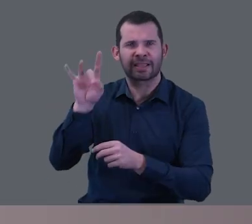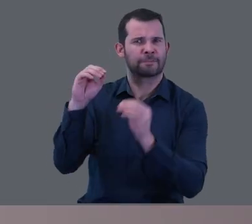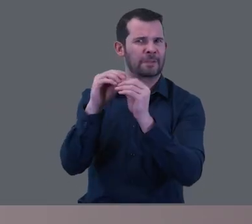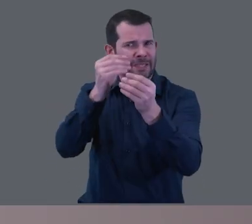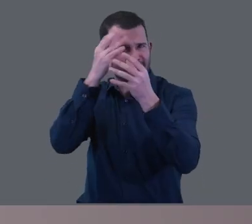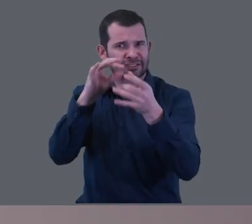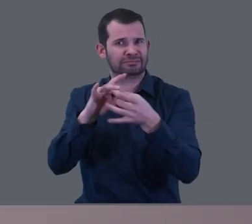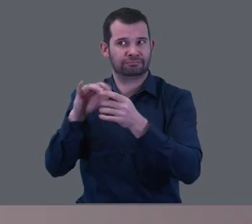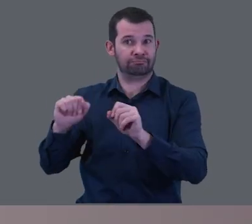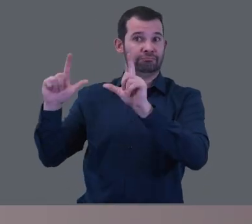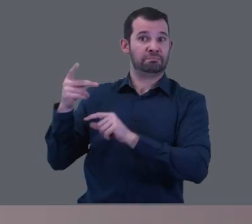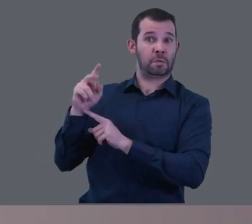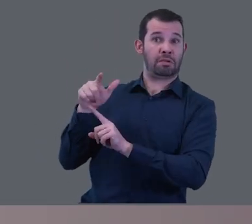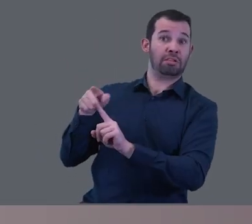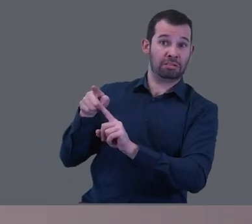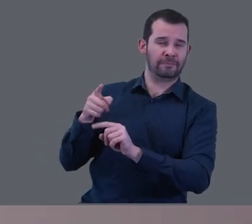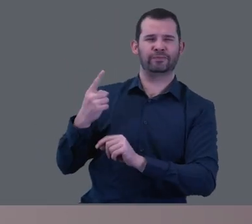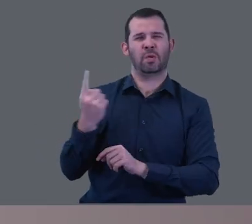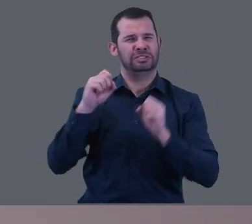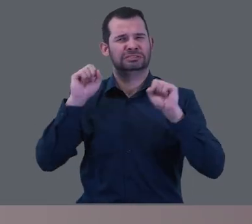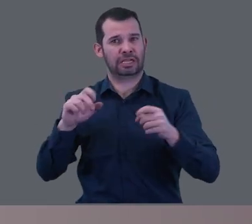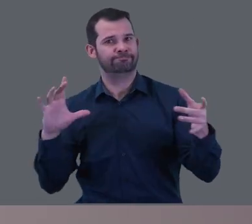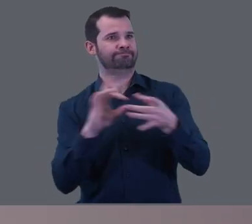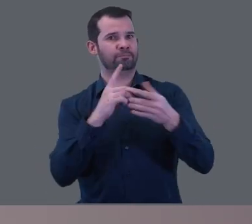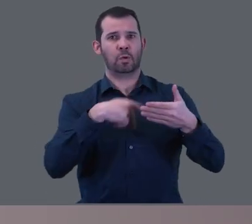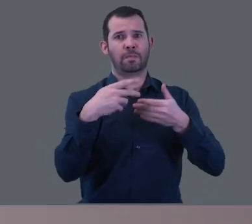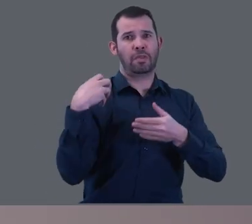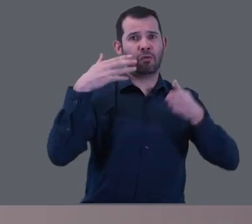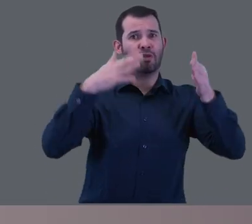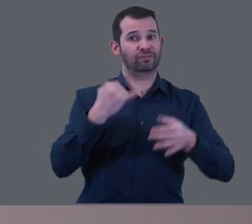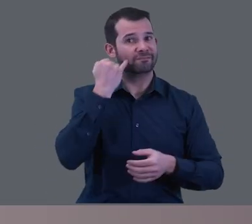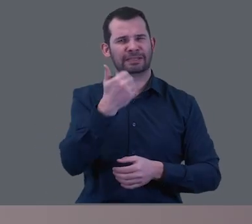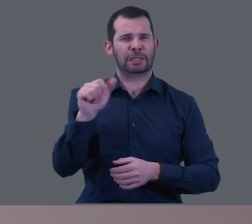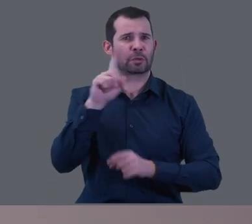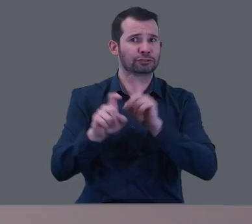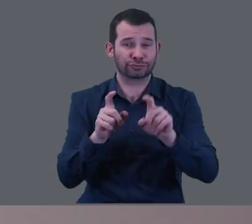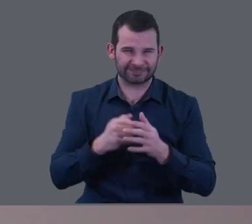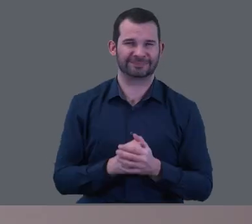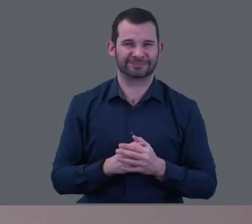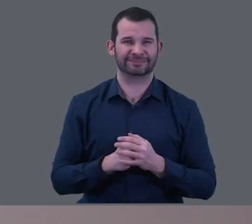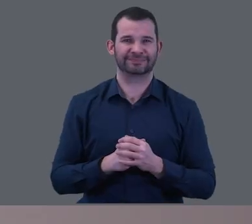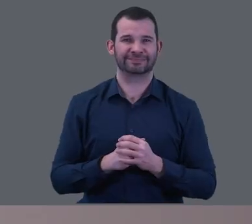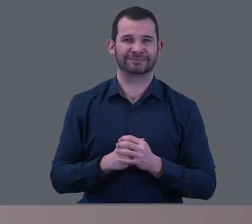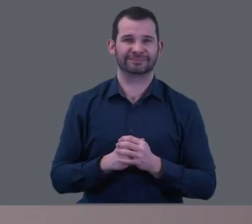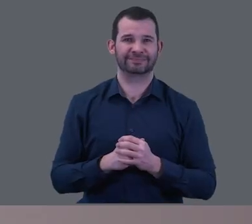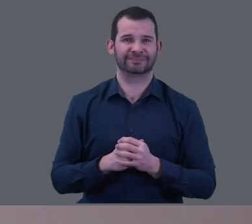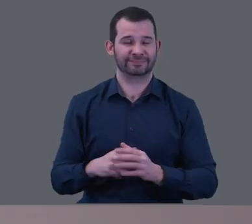You can find more information on the portal, and you can always connect with a program officer if you have questions.